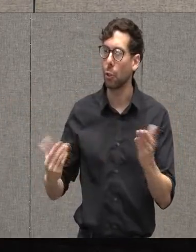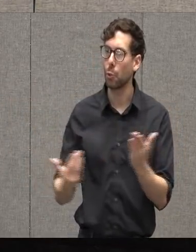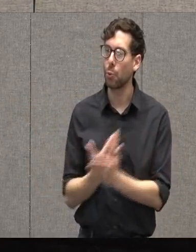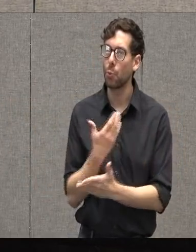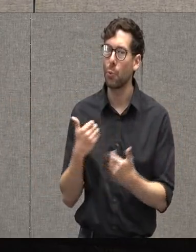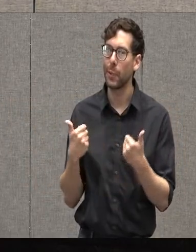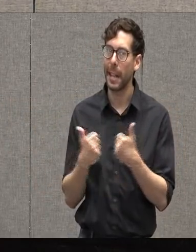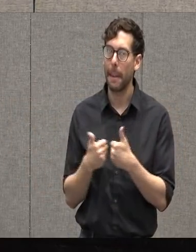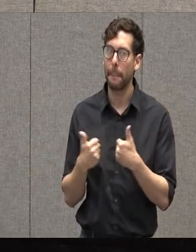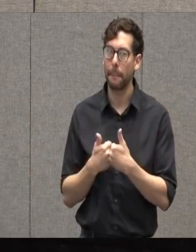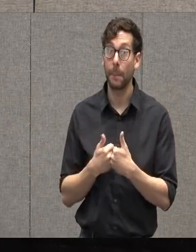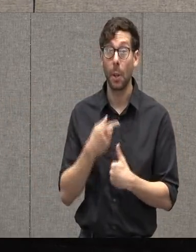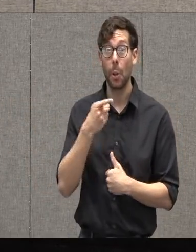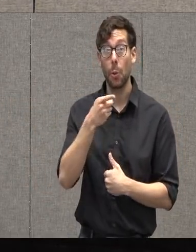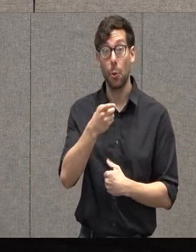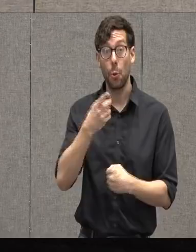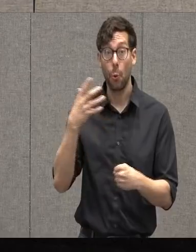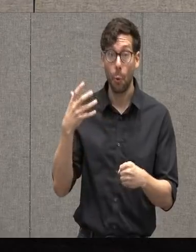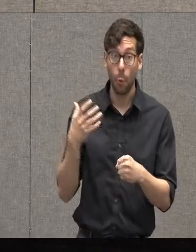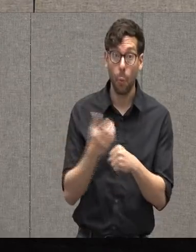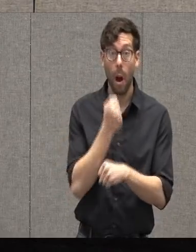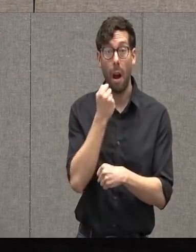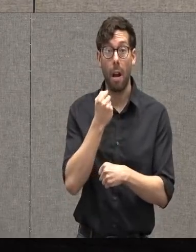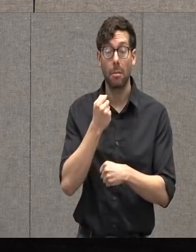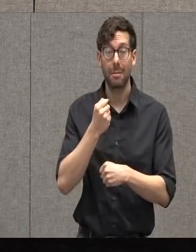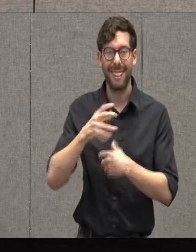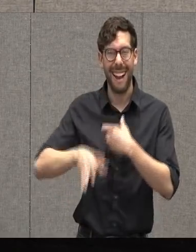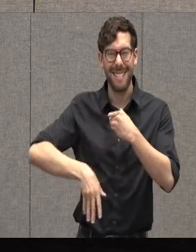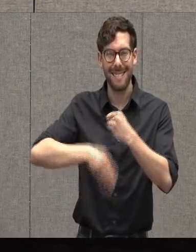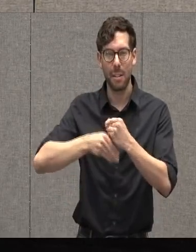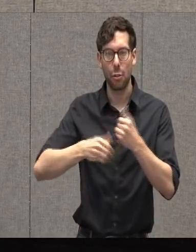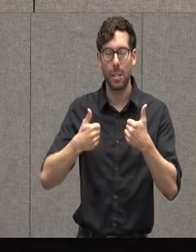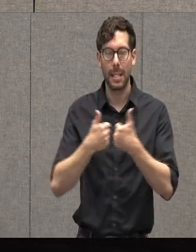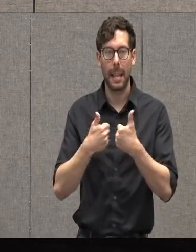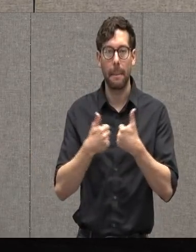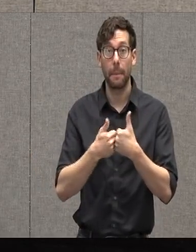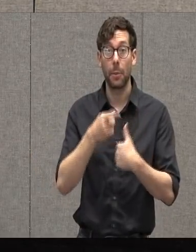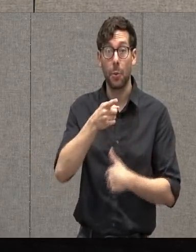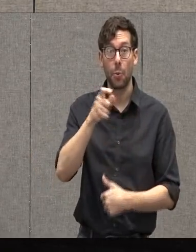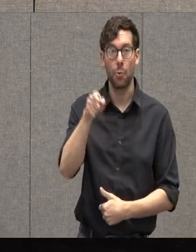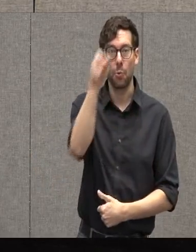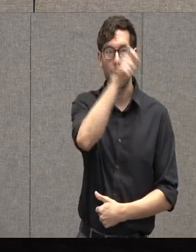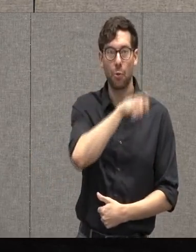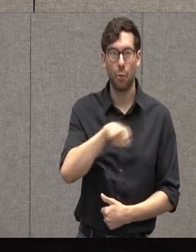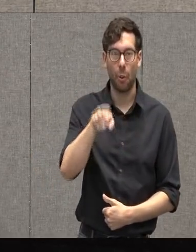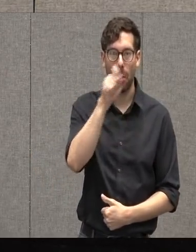You won the addition game. Why don't we circle your tally marks. You won that round.